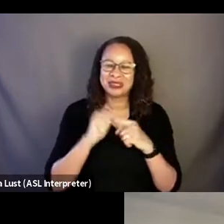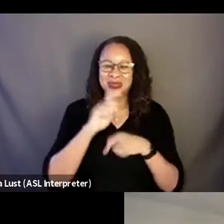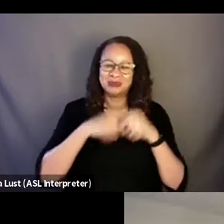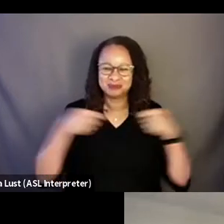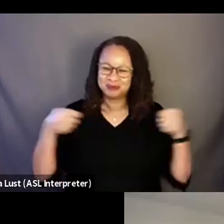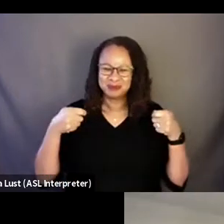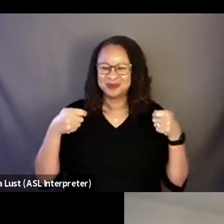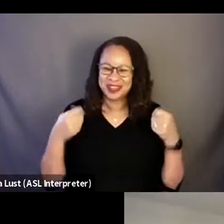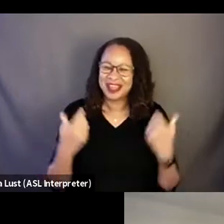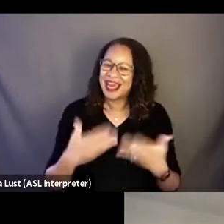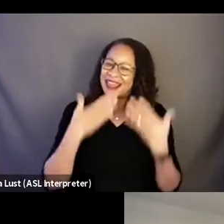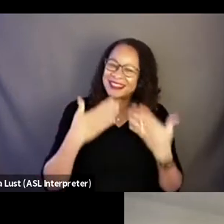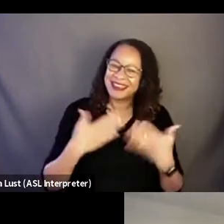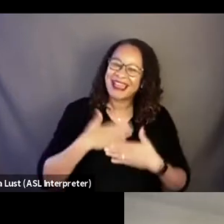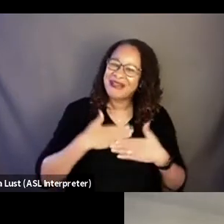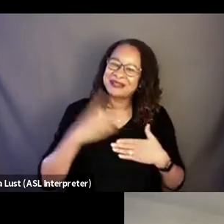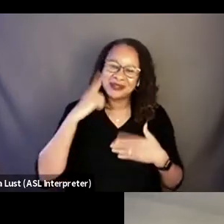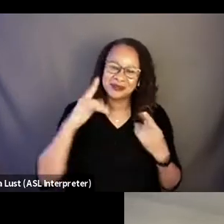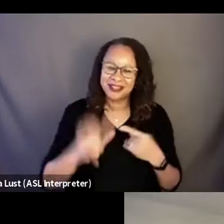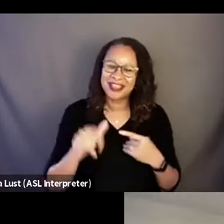So happy to hear about that Maxim, and to you and Bogdan.